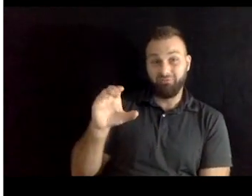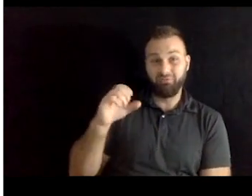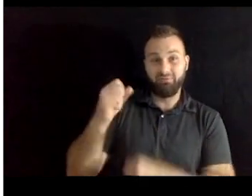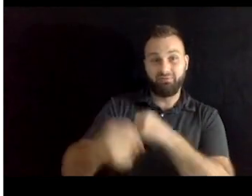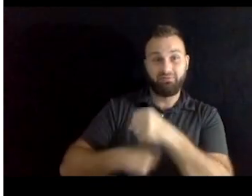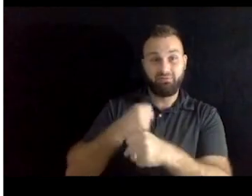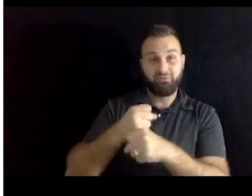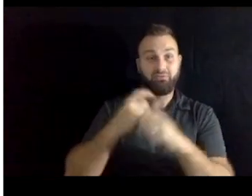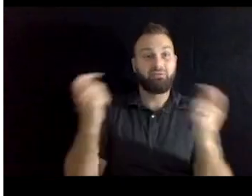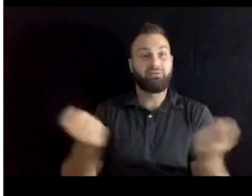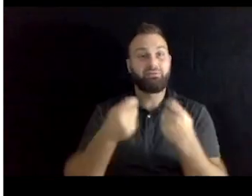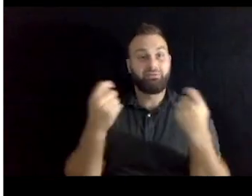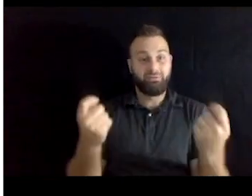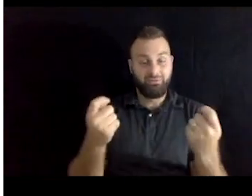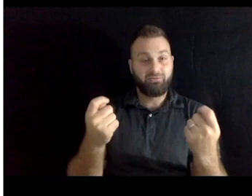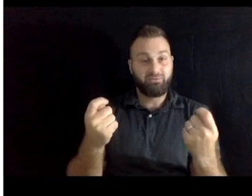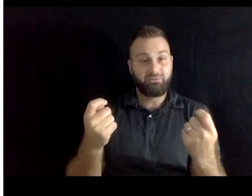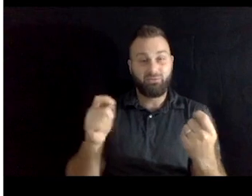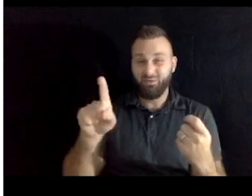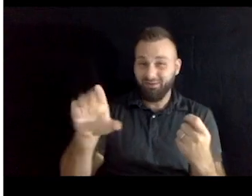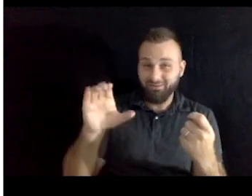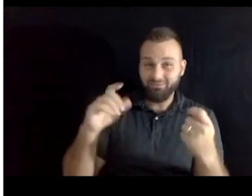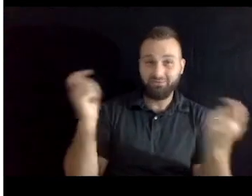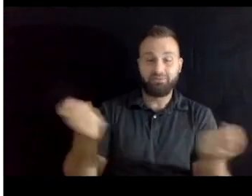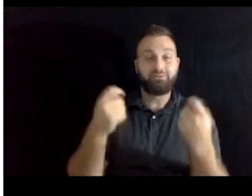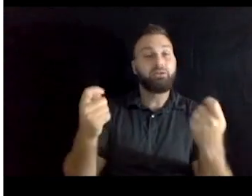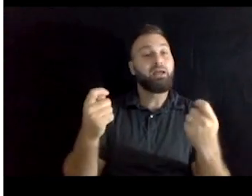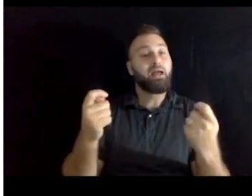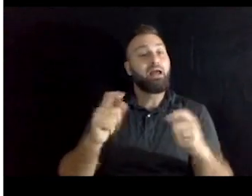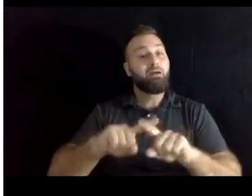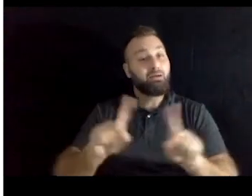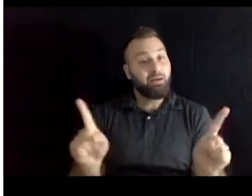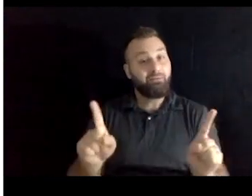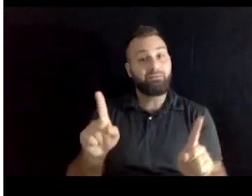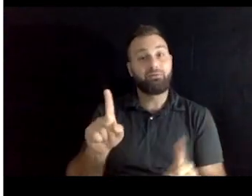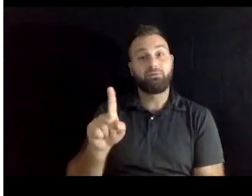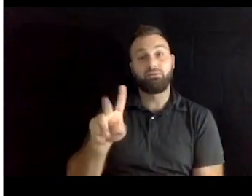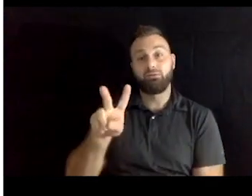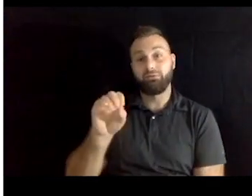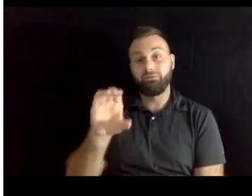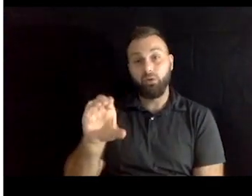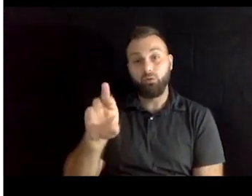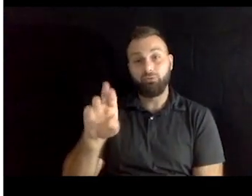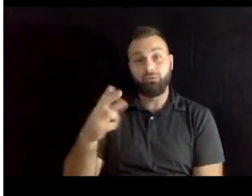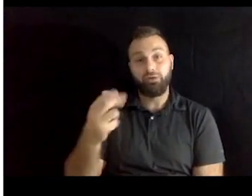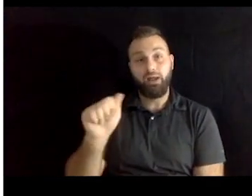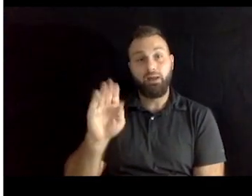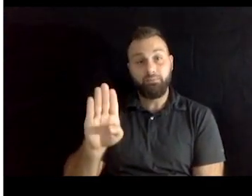vocational rehabilitation as we know it today in the United States really started to take shape.